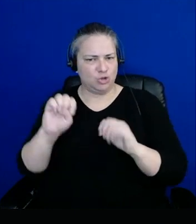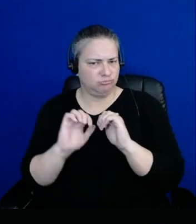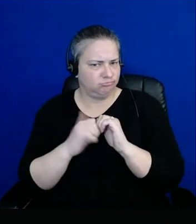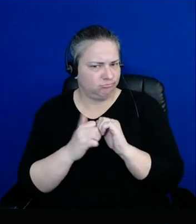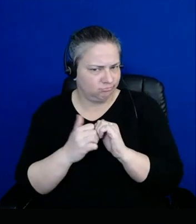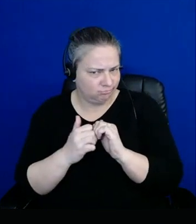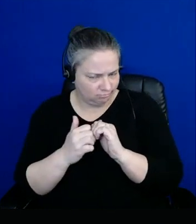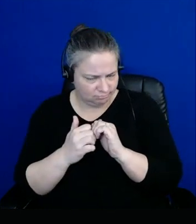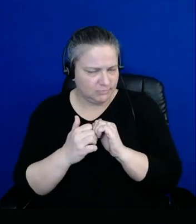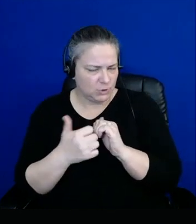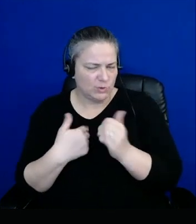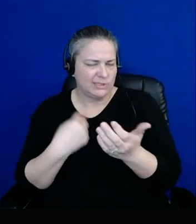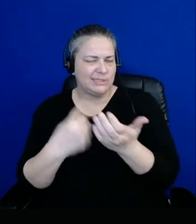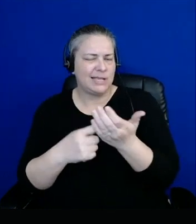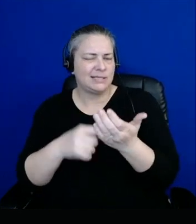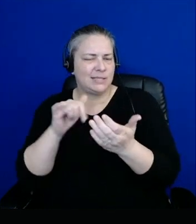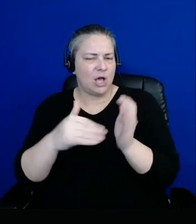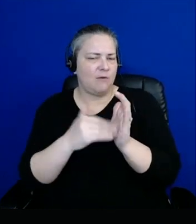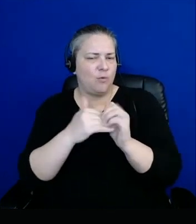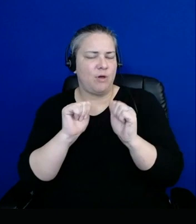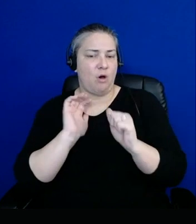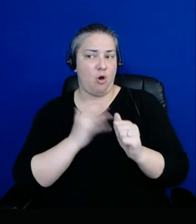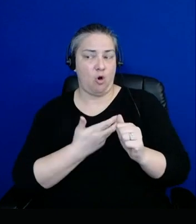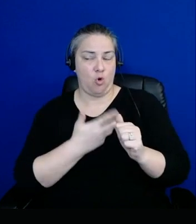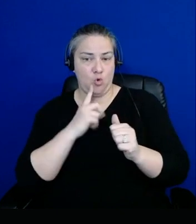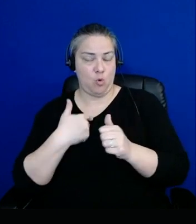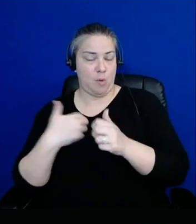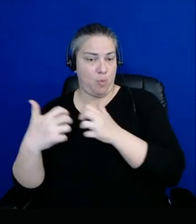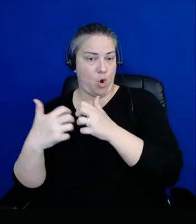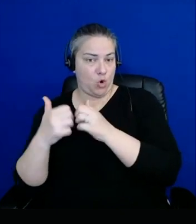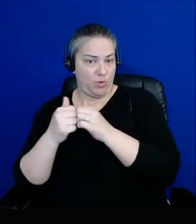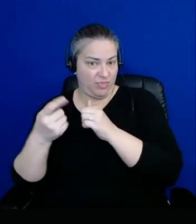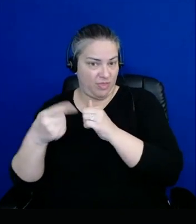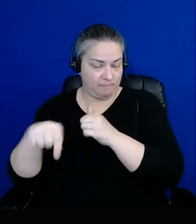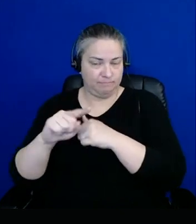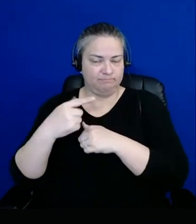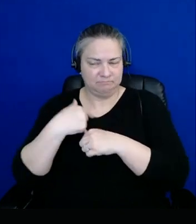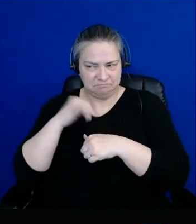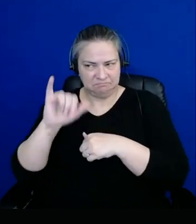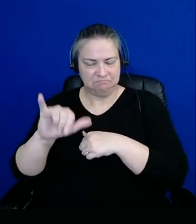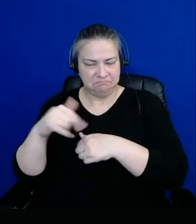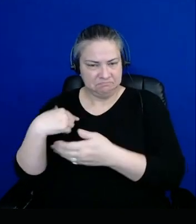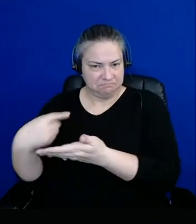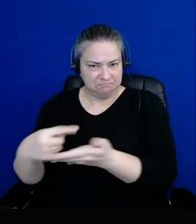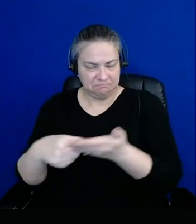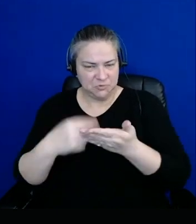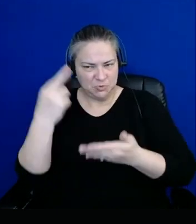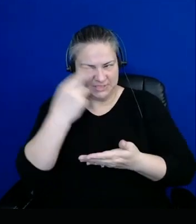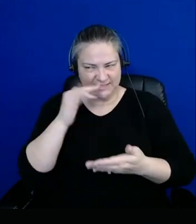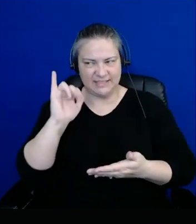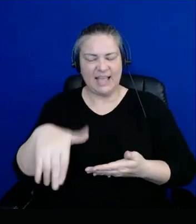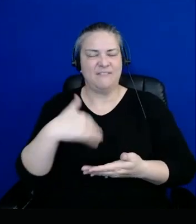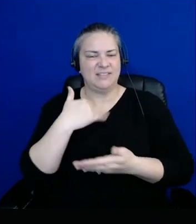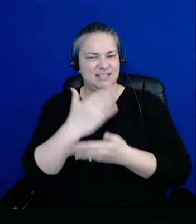And we discussed this a lot with our partners, and as we were going through this, it became clear that there's a couple of key requirements